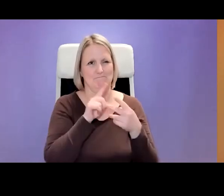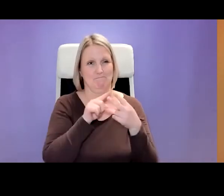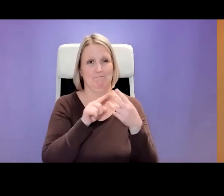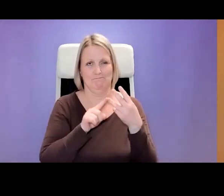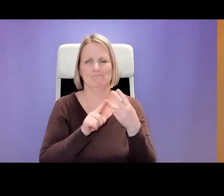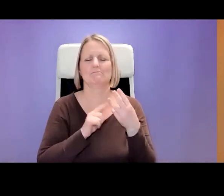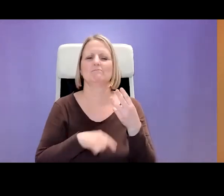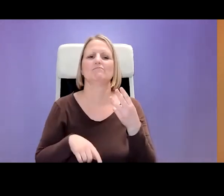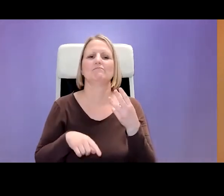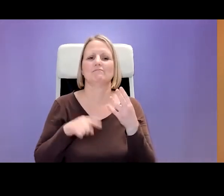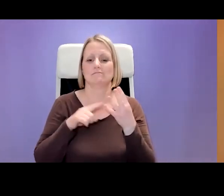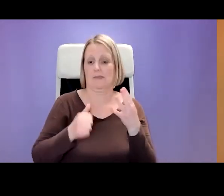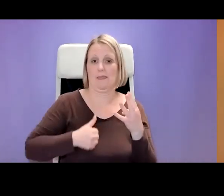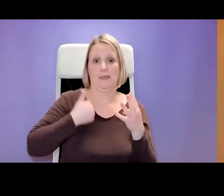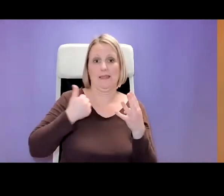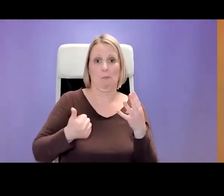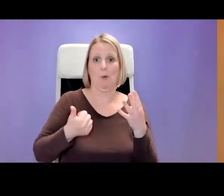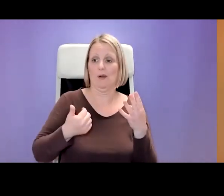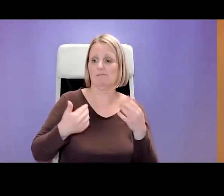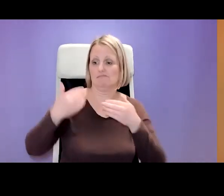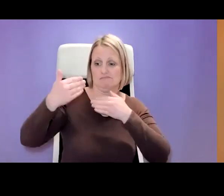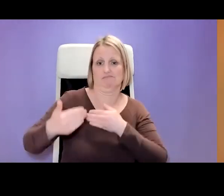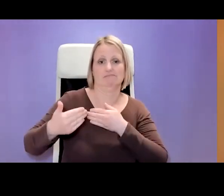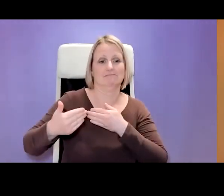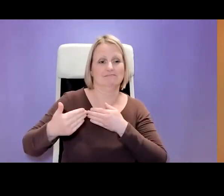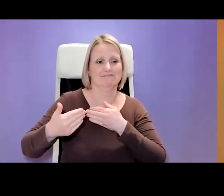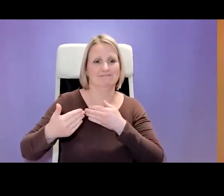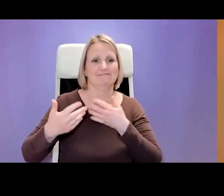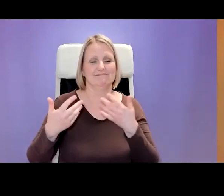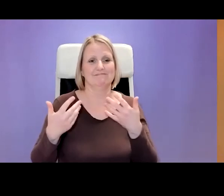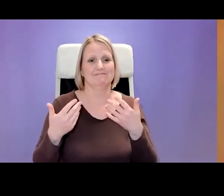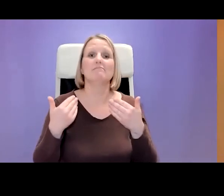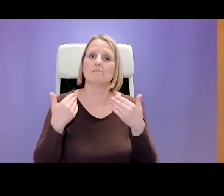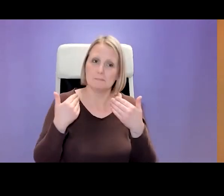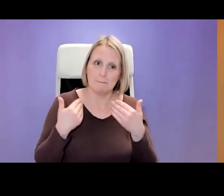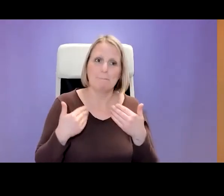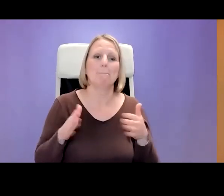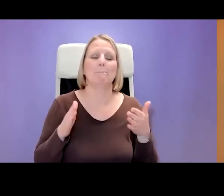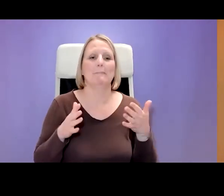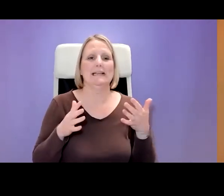And then, this session this morning, for example, well not for example, this morning in the UK that is,